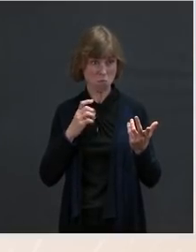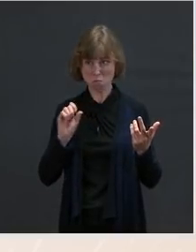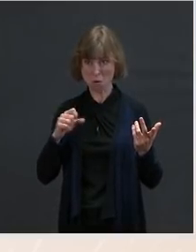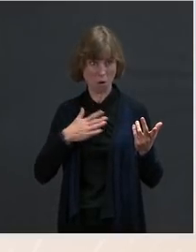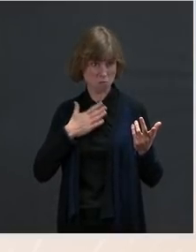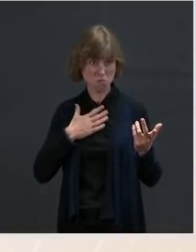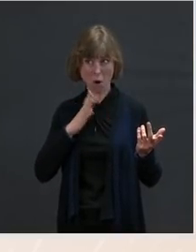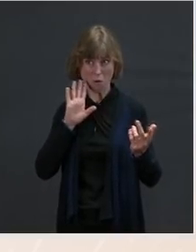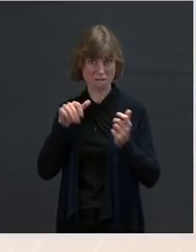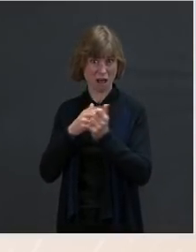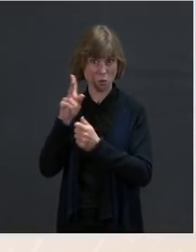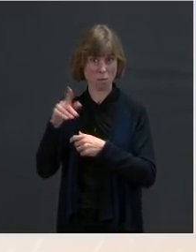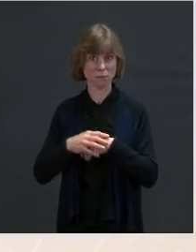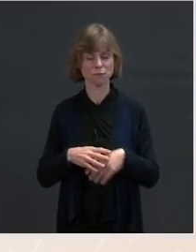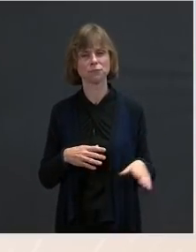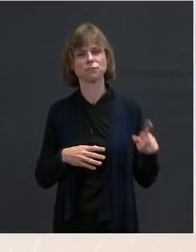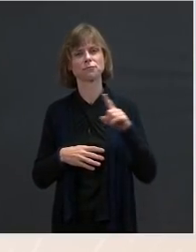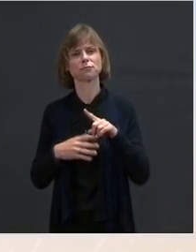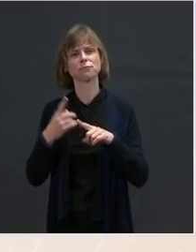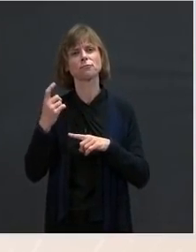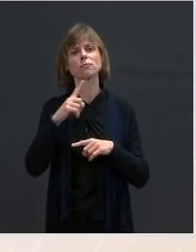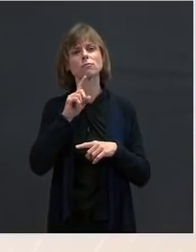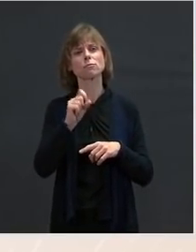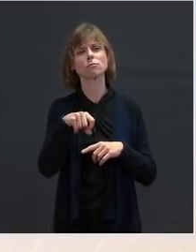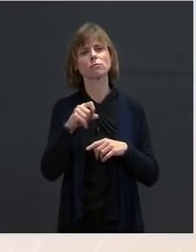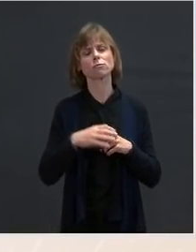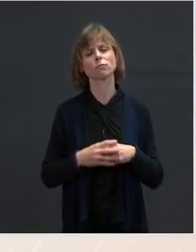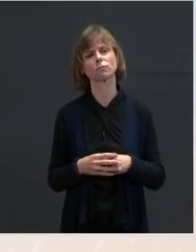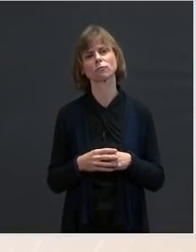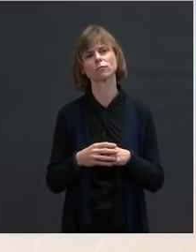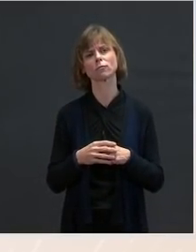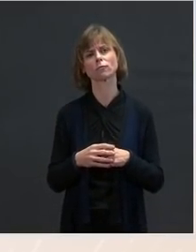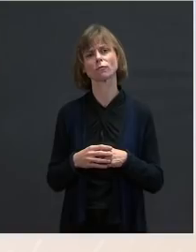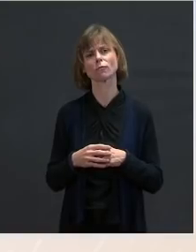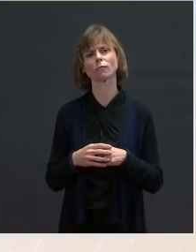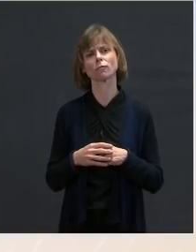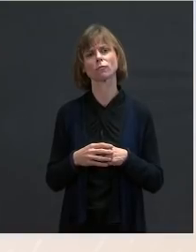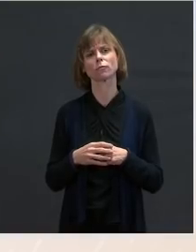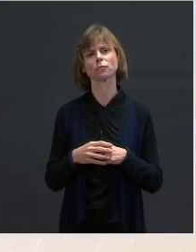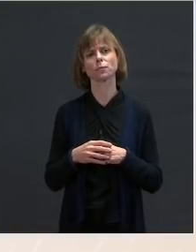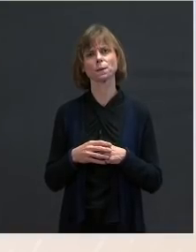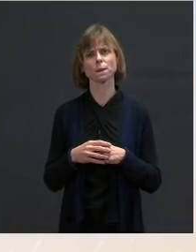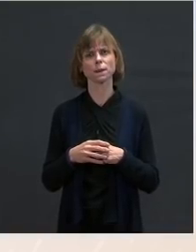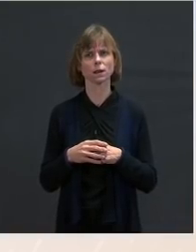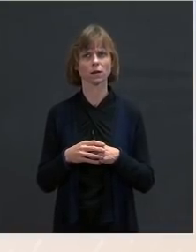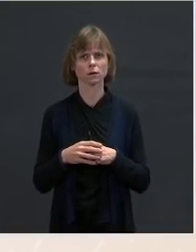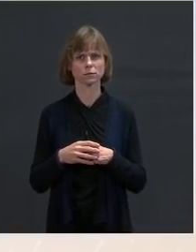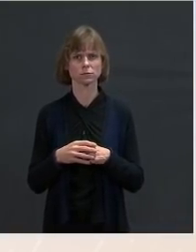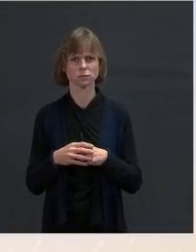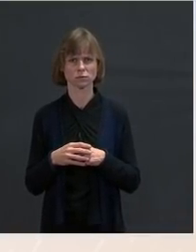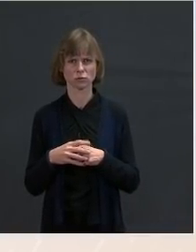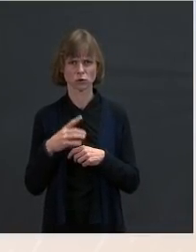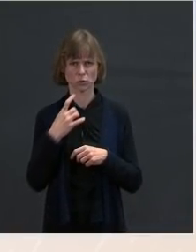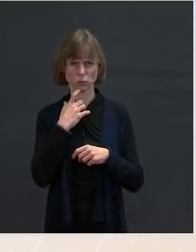The Press: One more on Neera Tanden, and then I promise -- >> Ms. Psaki: Sure. The Press: -- I'll move on to a different topic. You said she's only met with 35 senators.